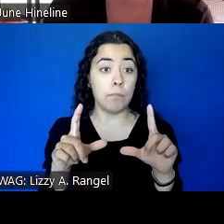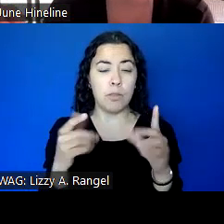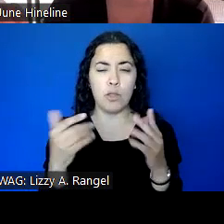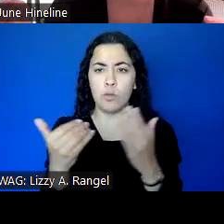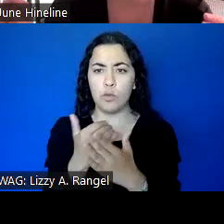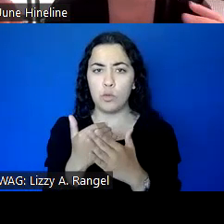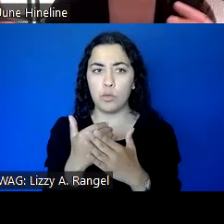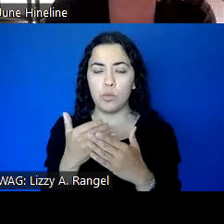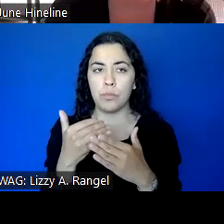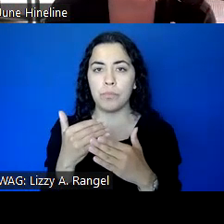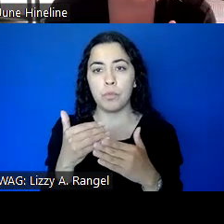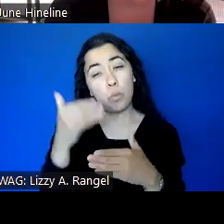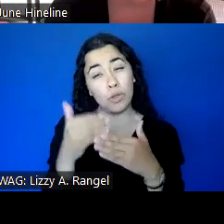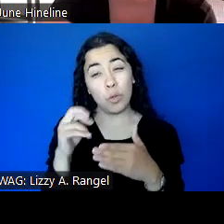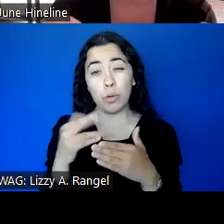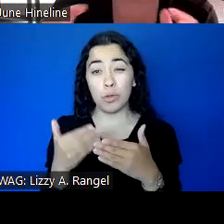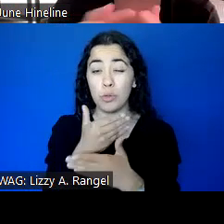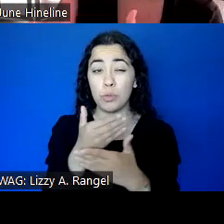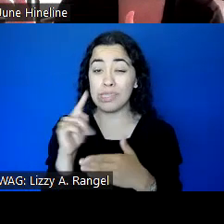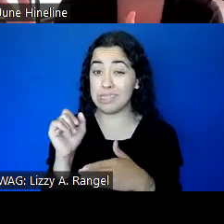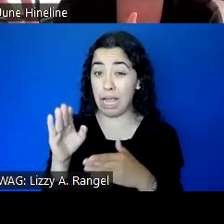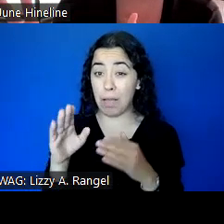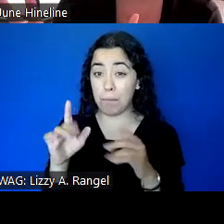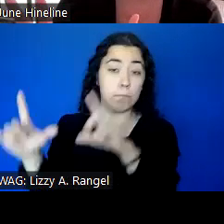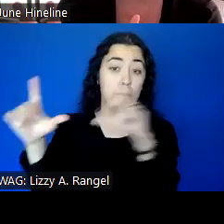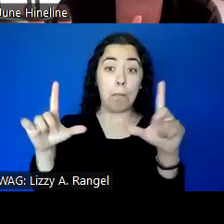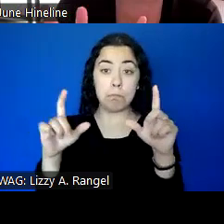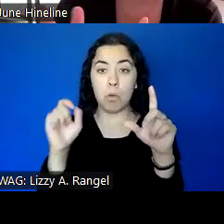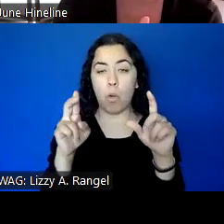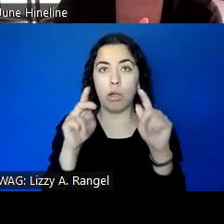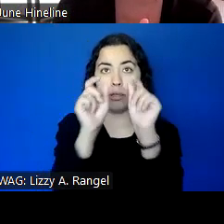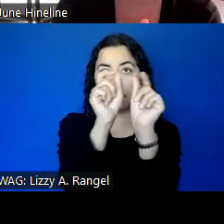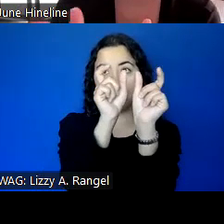is disabled. We want people to have access to the information, even if they have JavaScript